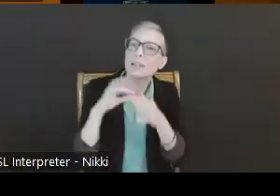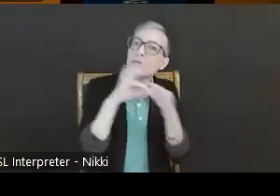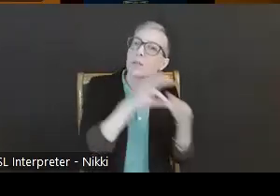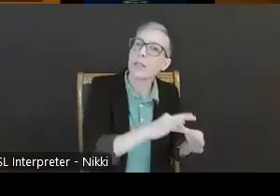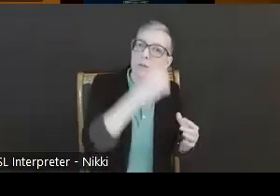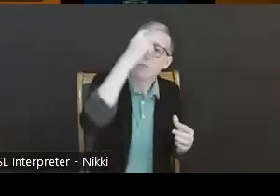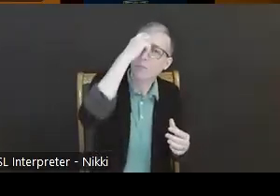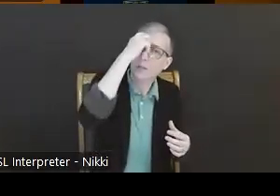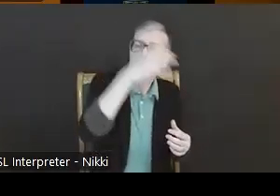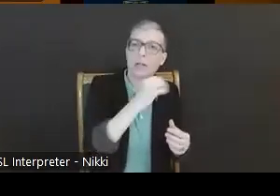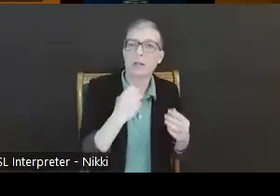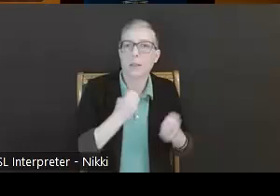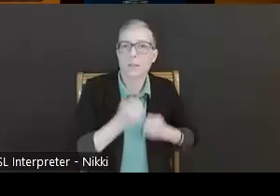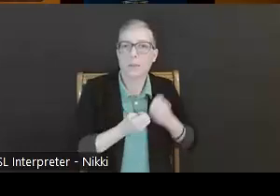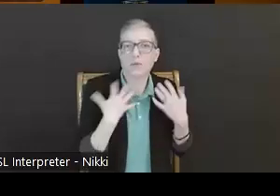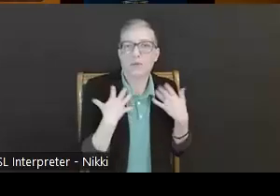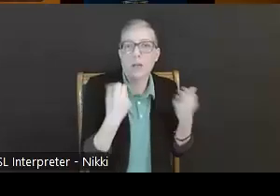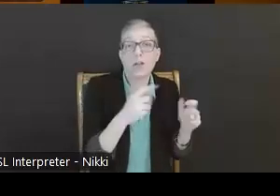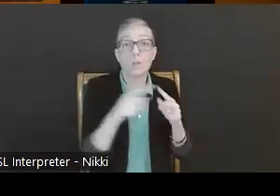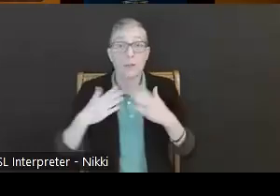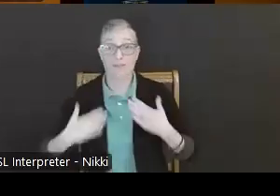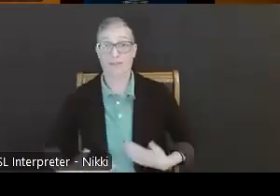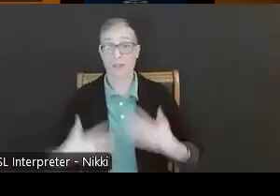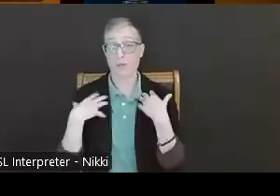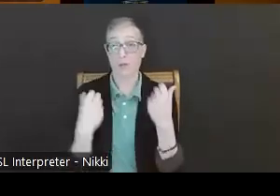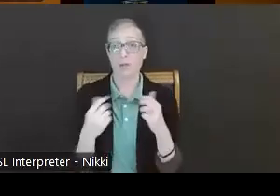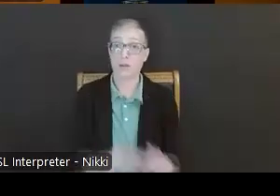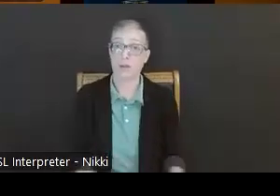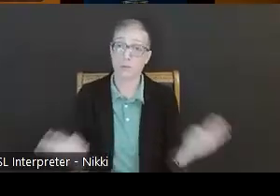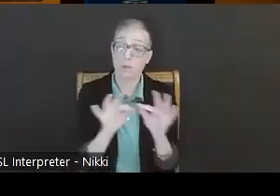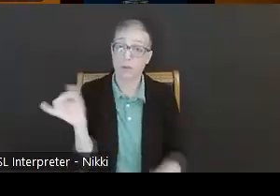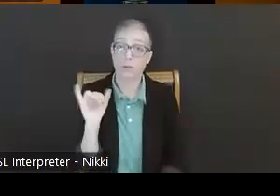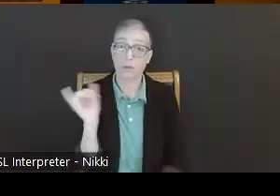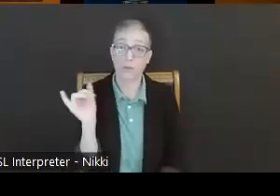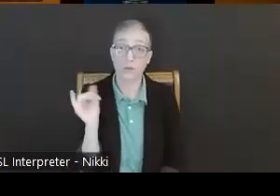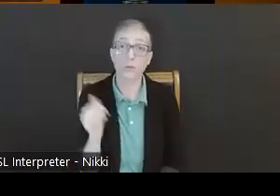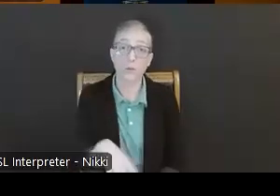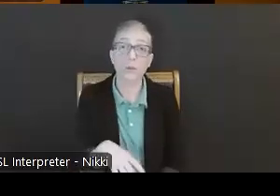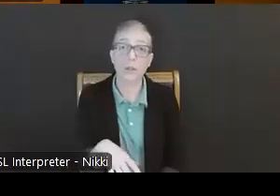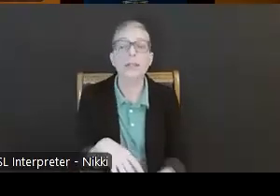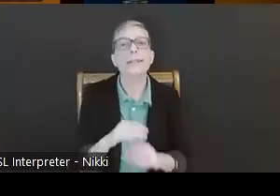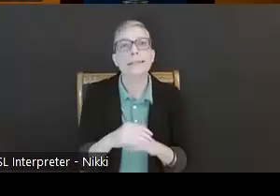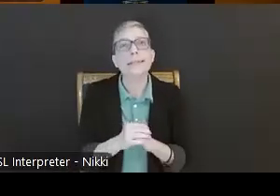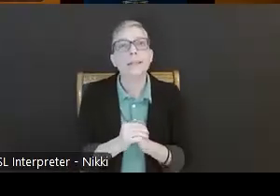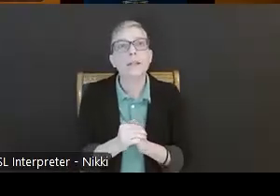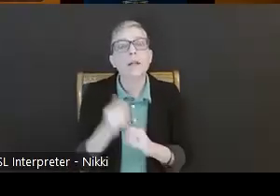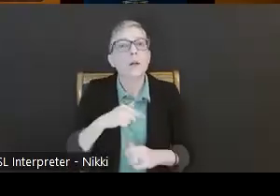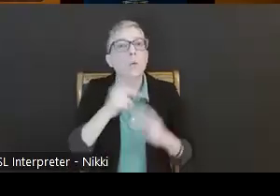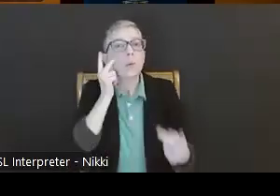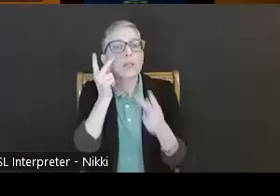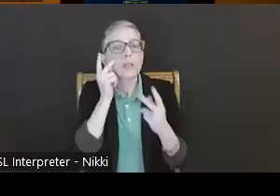real um issue for caregivers as well and there are higher rates um across a lot of areas specifically